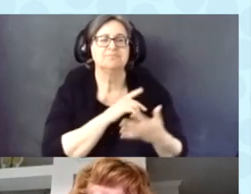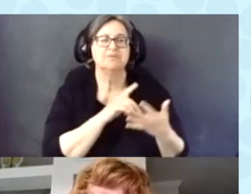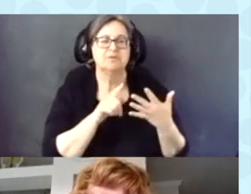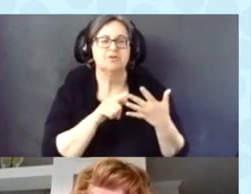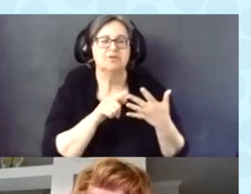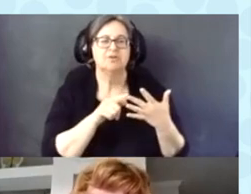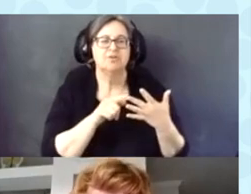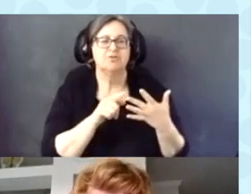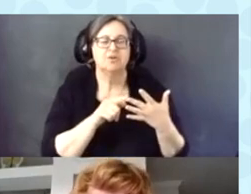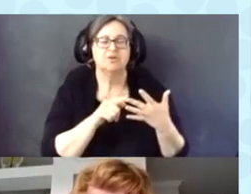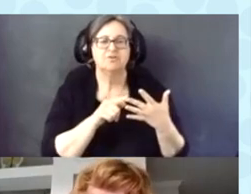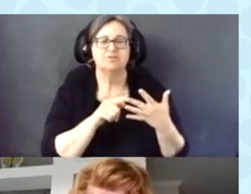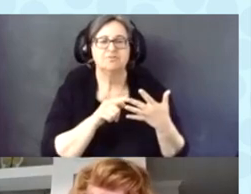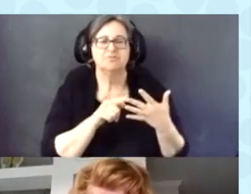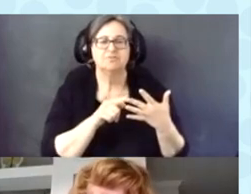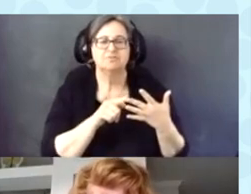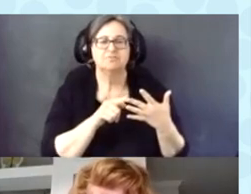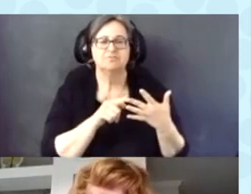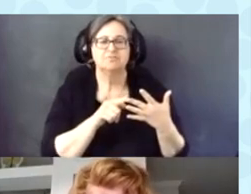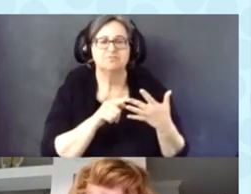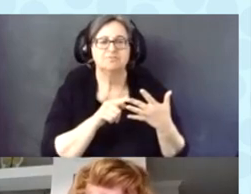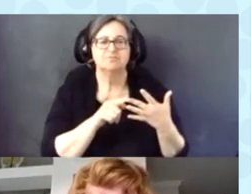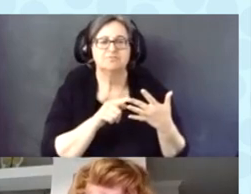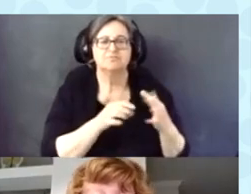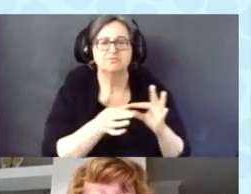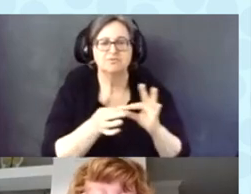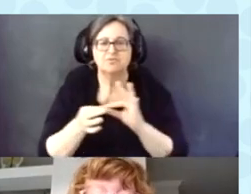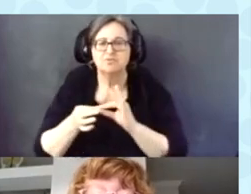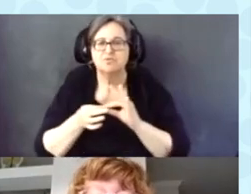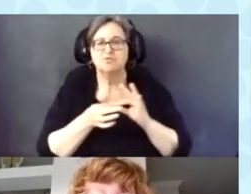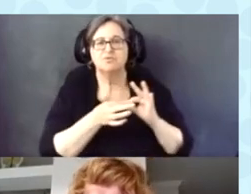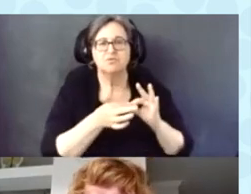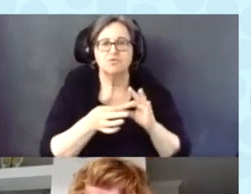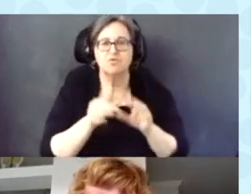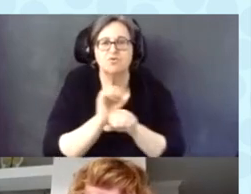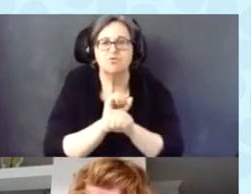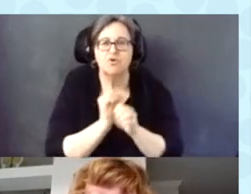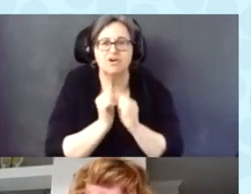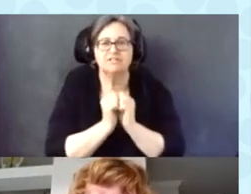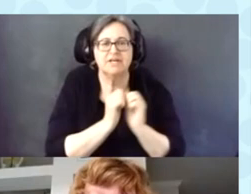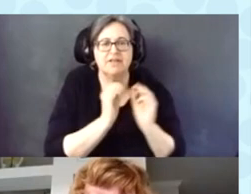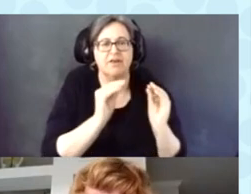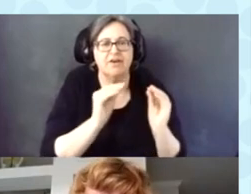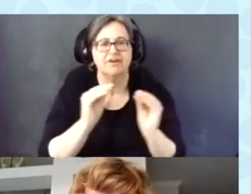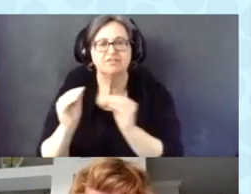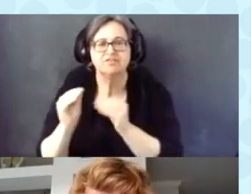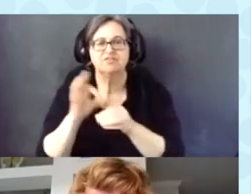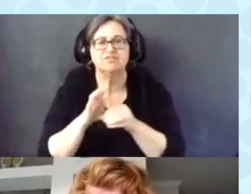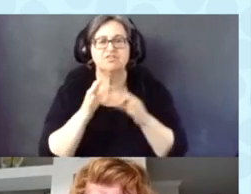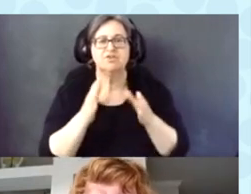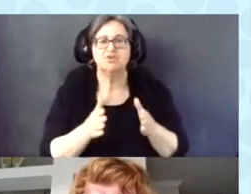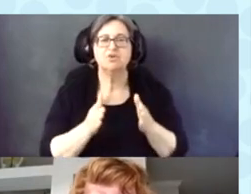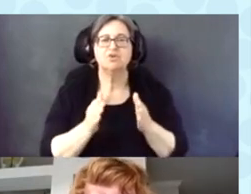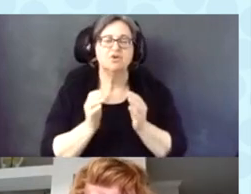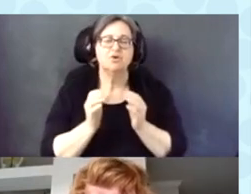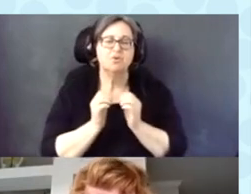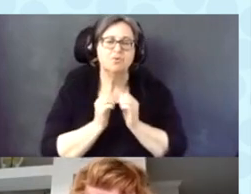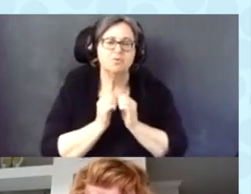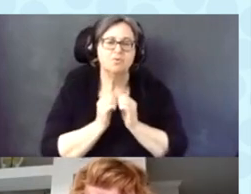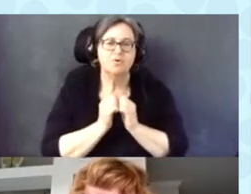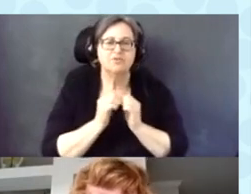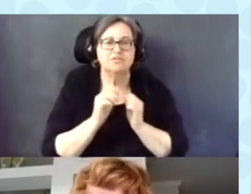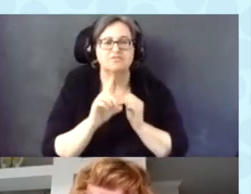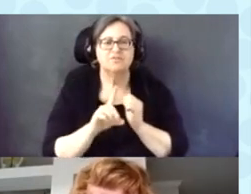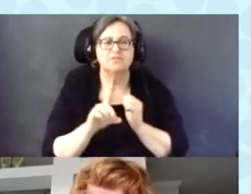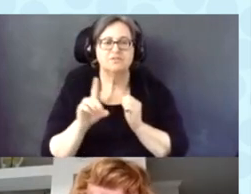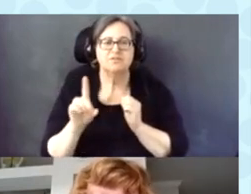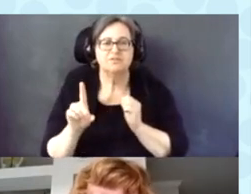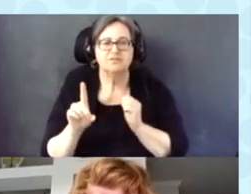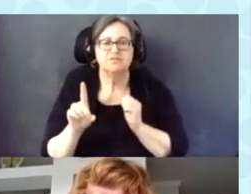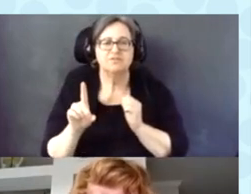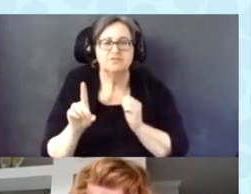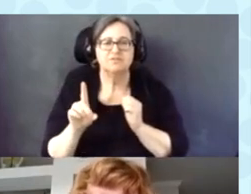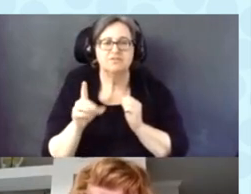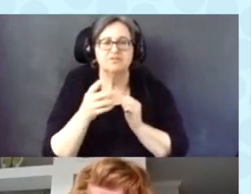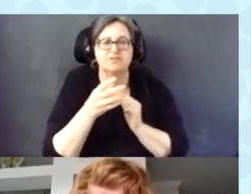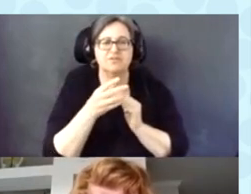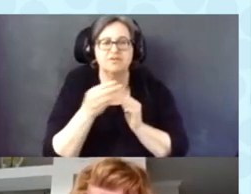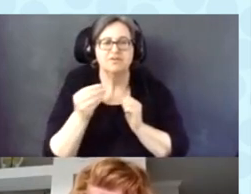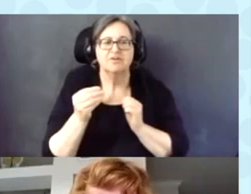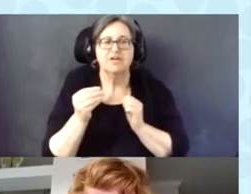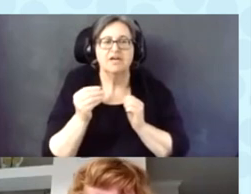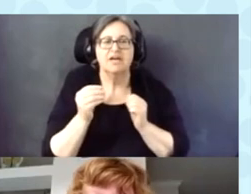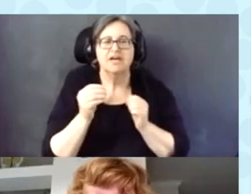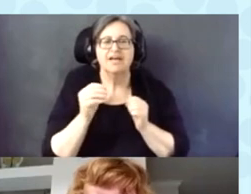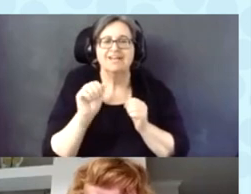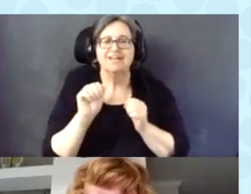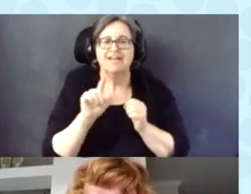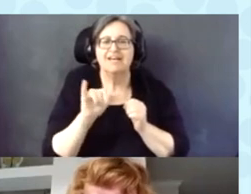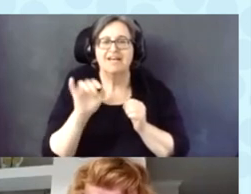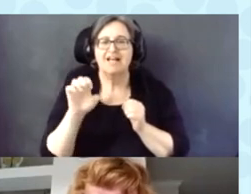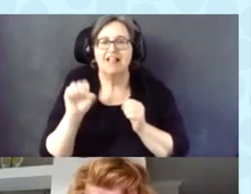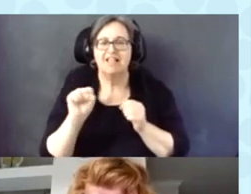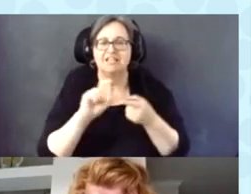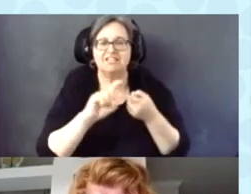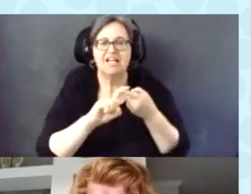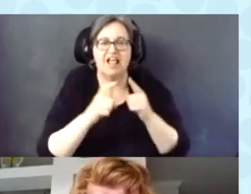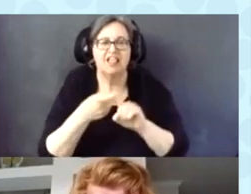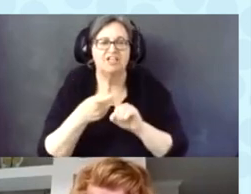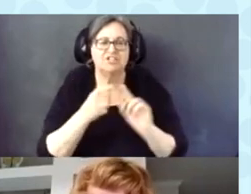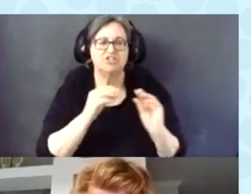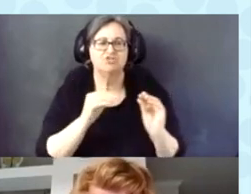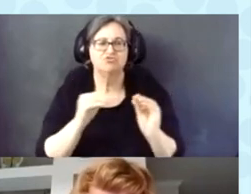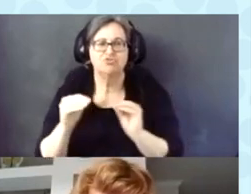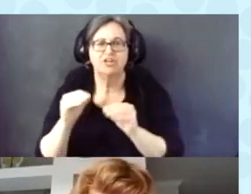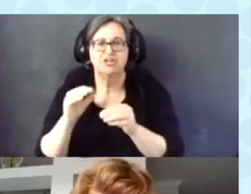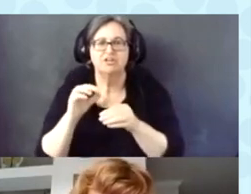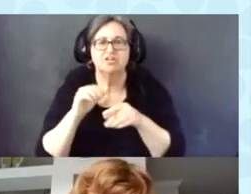Number 3 is to work together to educate voters with DD and their allies to train voters.